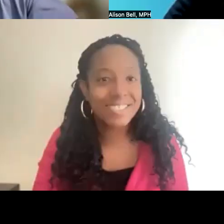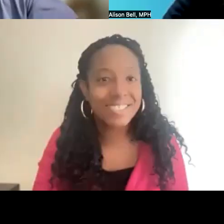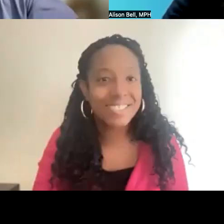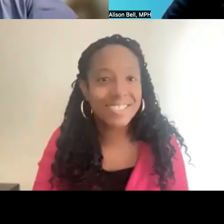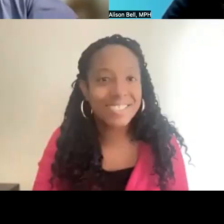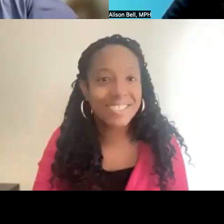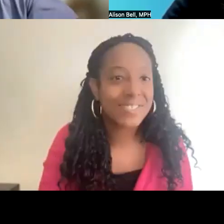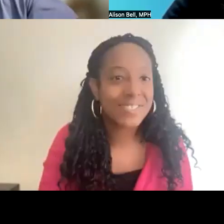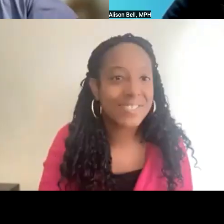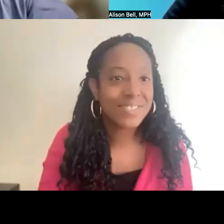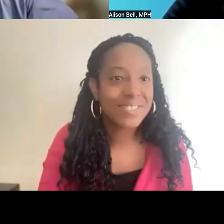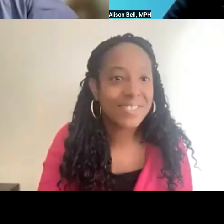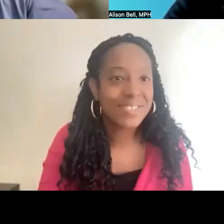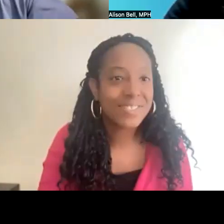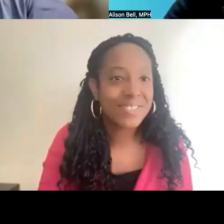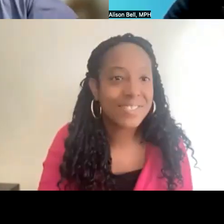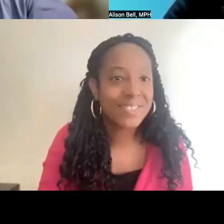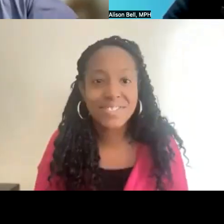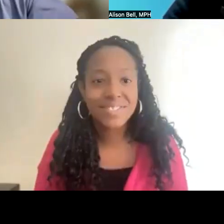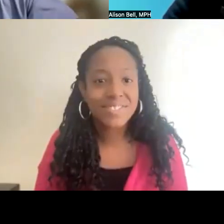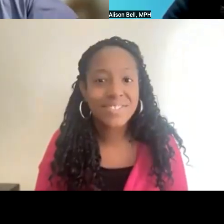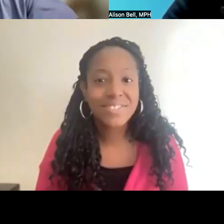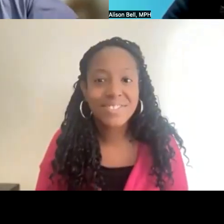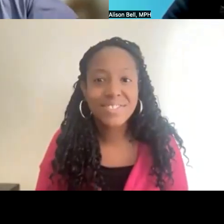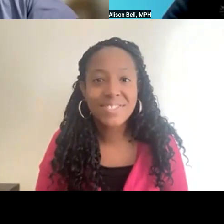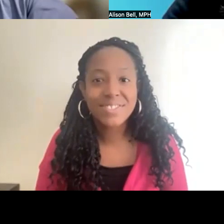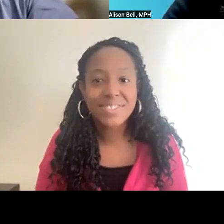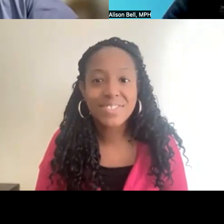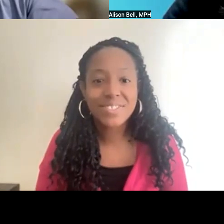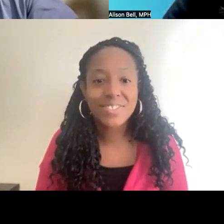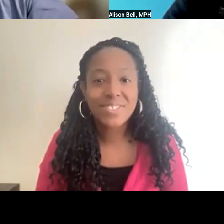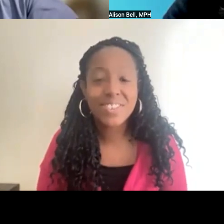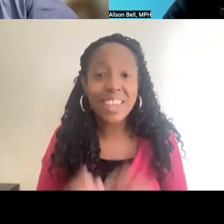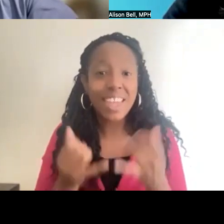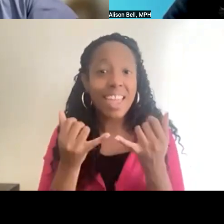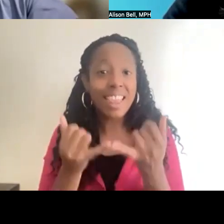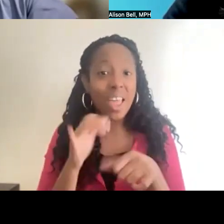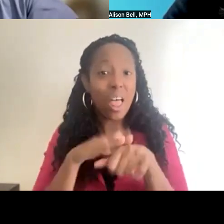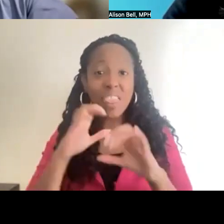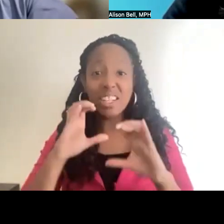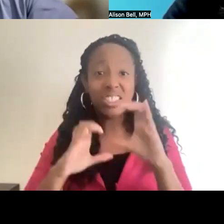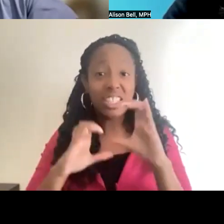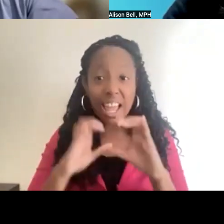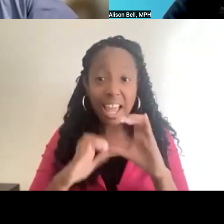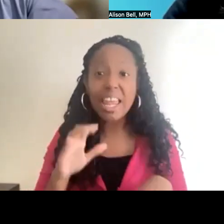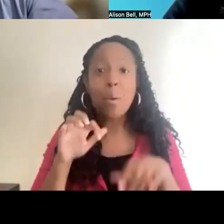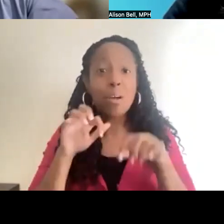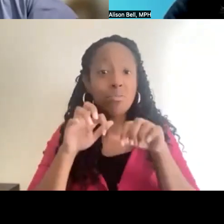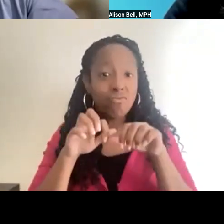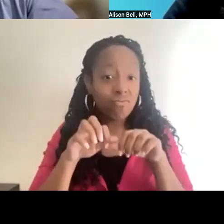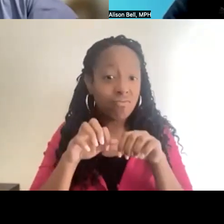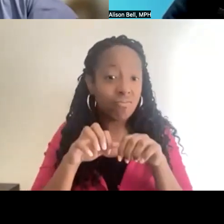Alison I'm just gonna put in a bunch of links for everything I got some of them there Alison